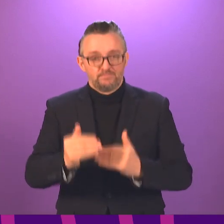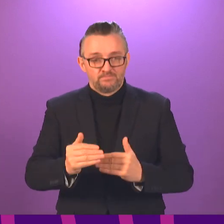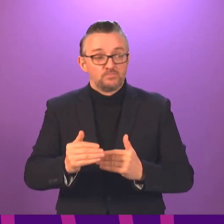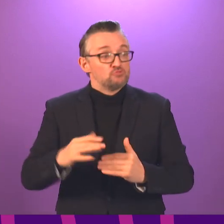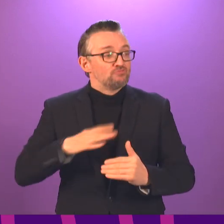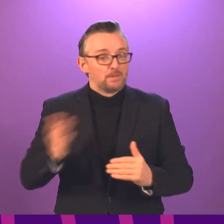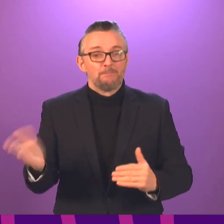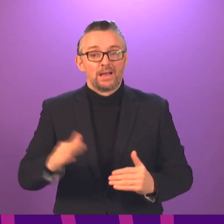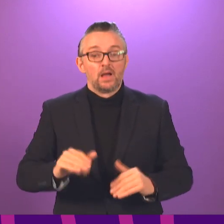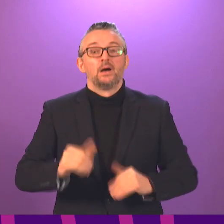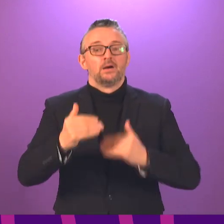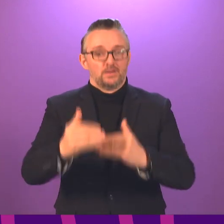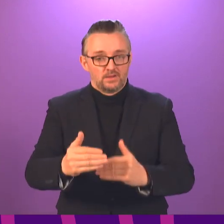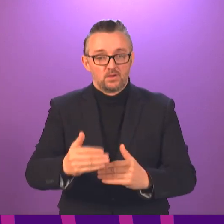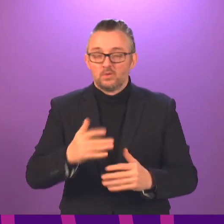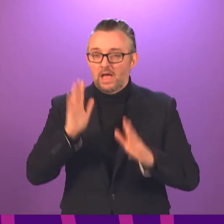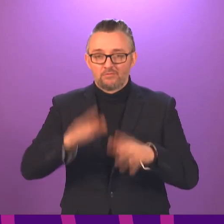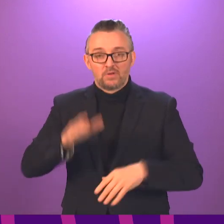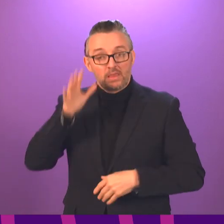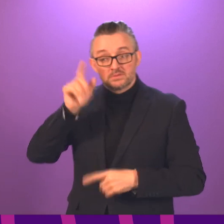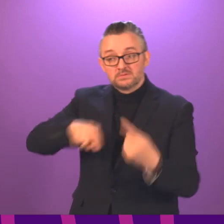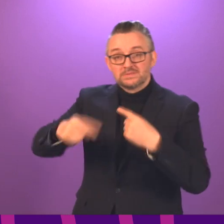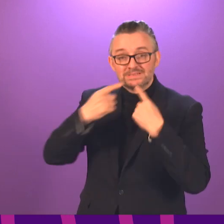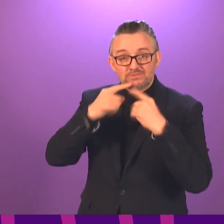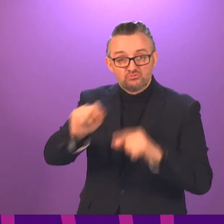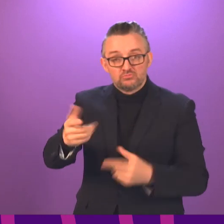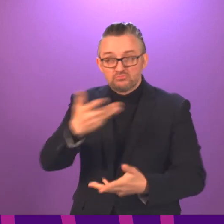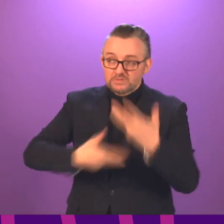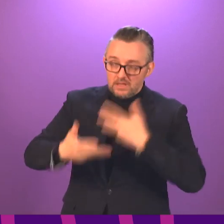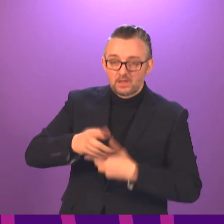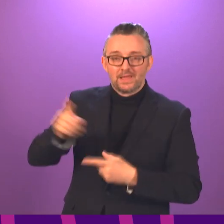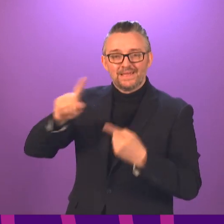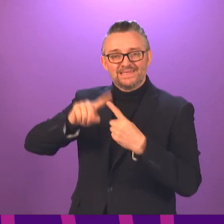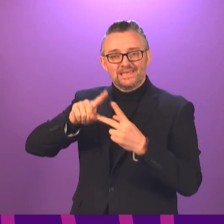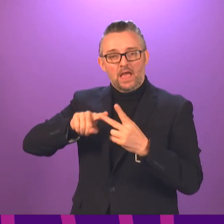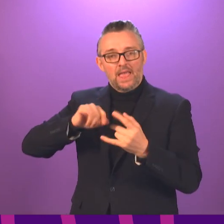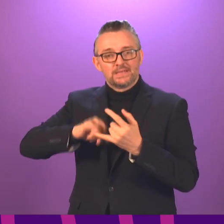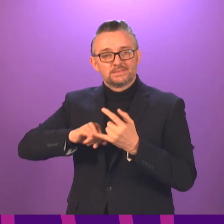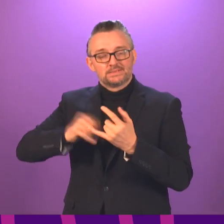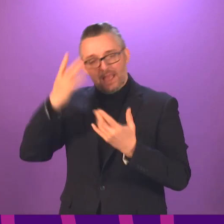of teachers through the EIS, for example, and the education recovery group and we come to a balanced decision.